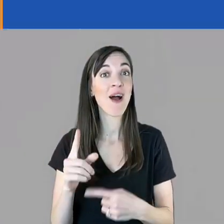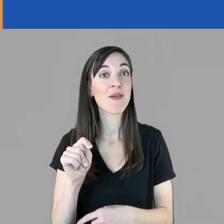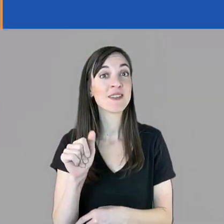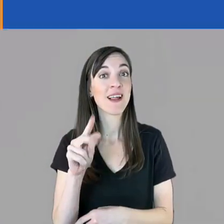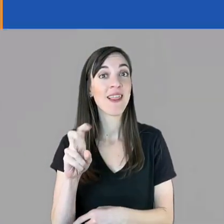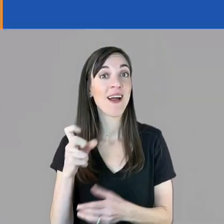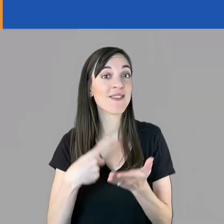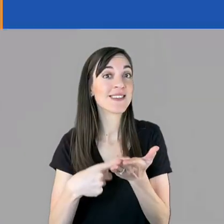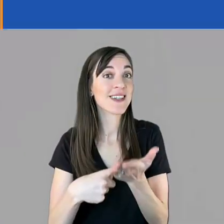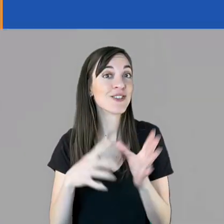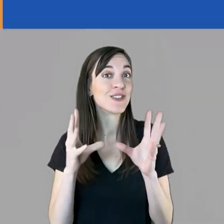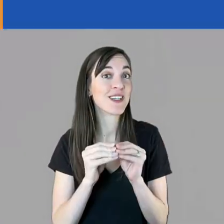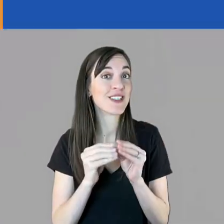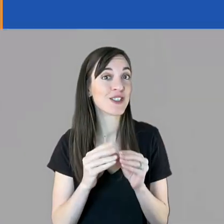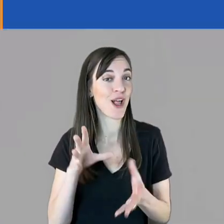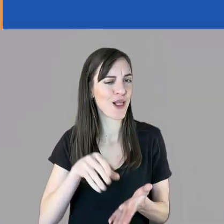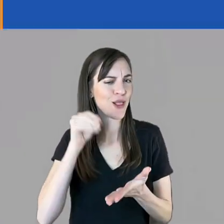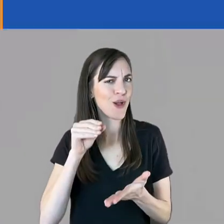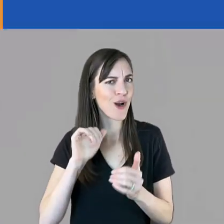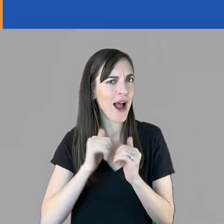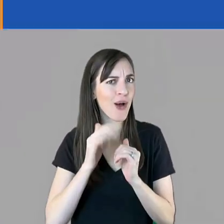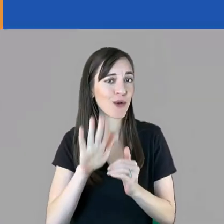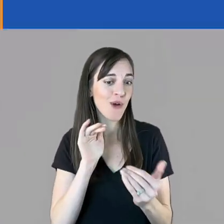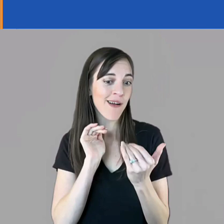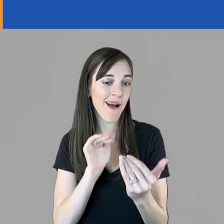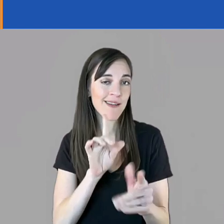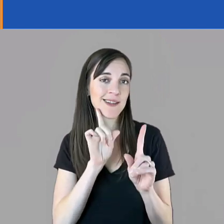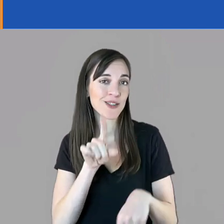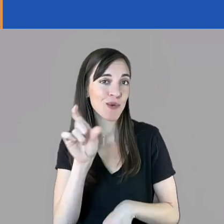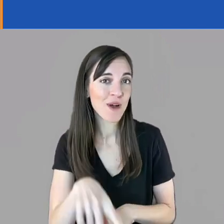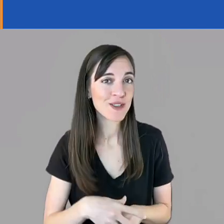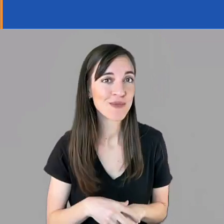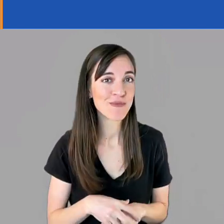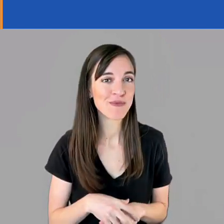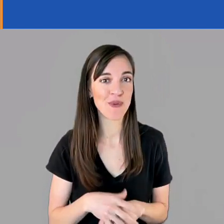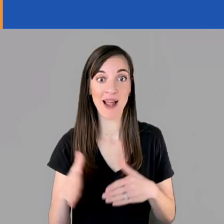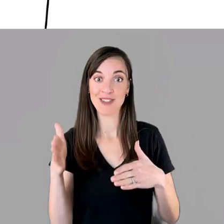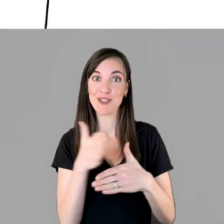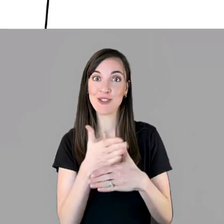Come to the TA-Live! discussion to learn how your colleagues address this question…